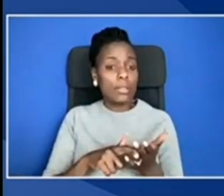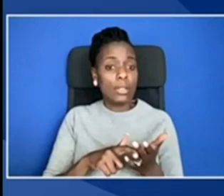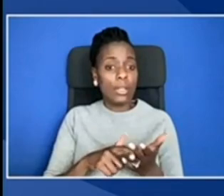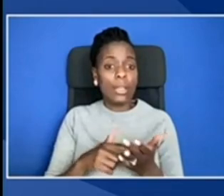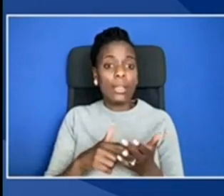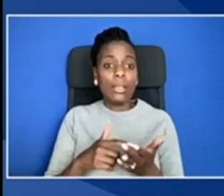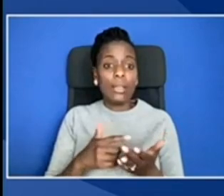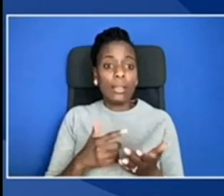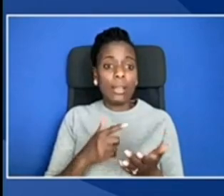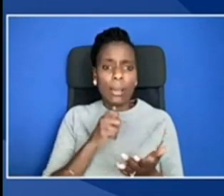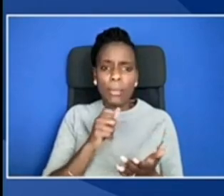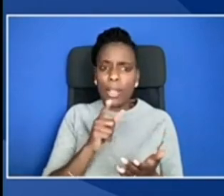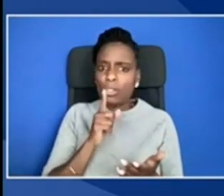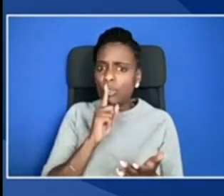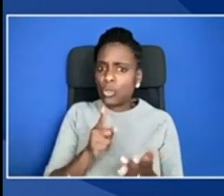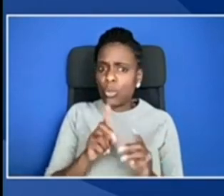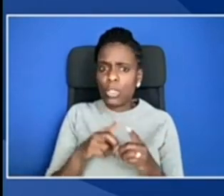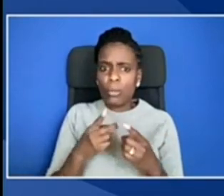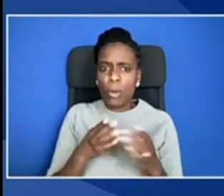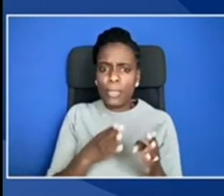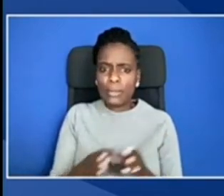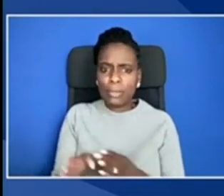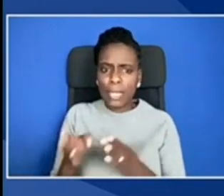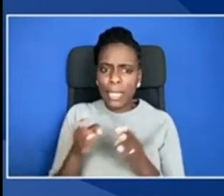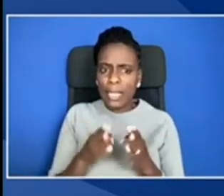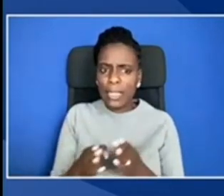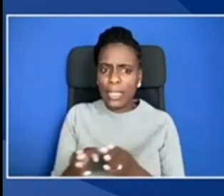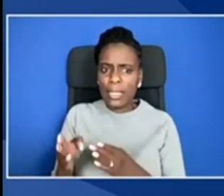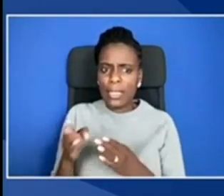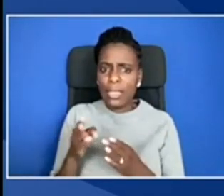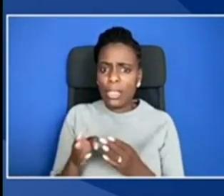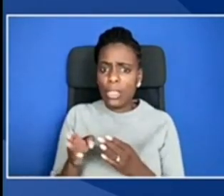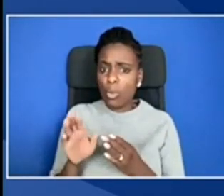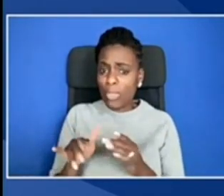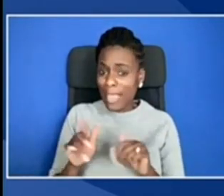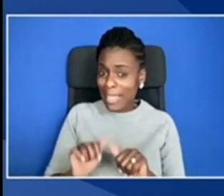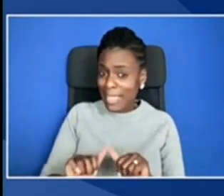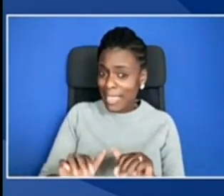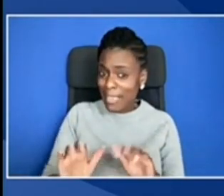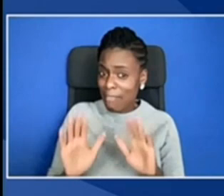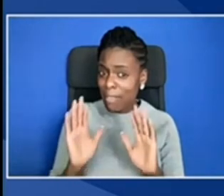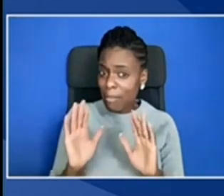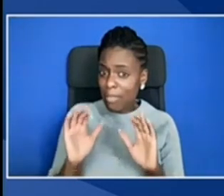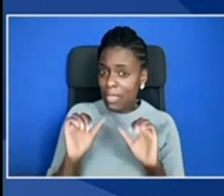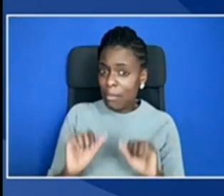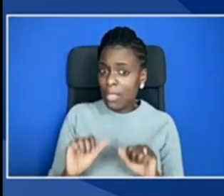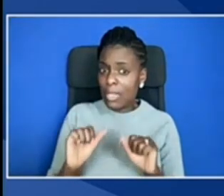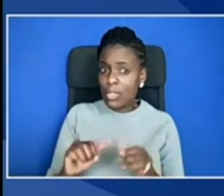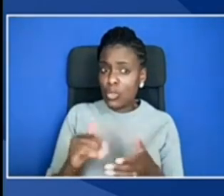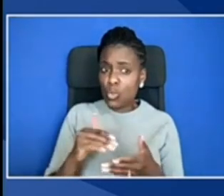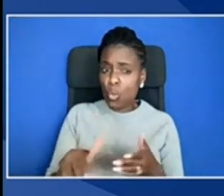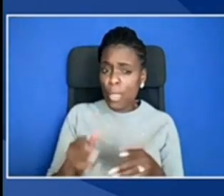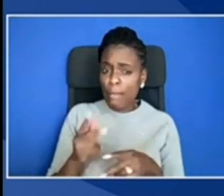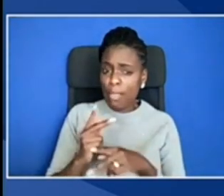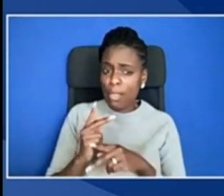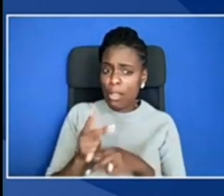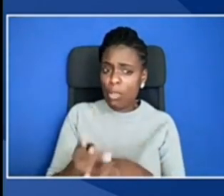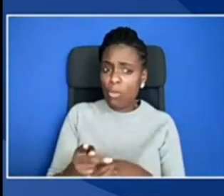Department's planning, say that that would give up the future ability to waive the loans, it would functionally- to- for the